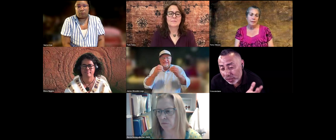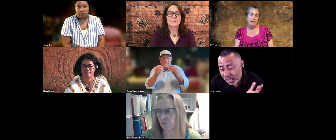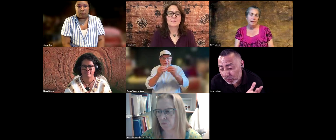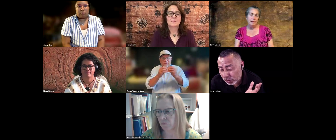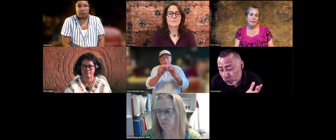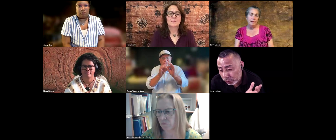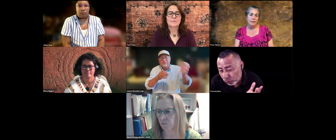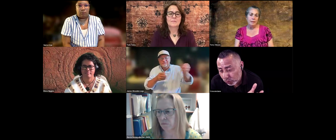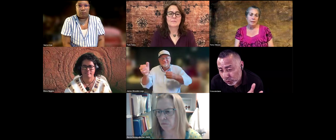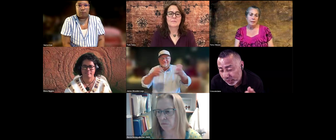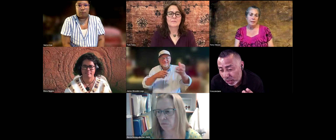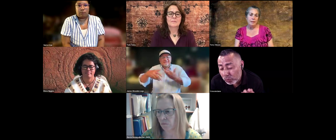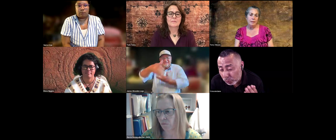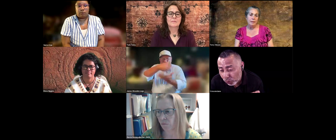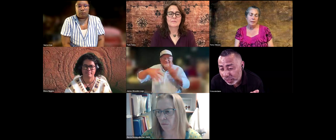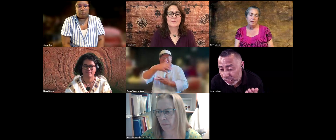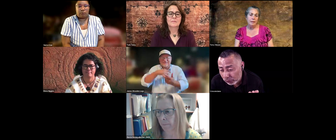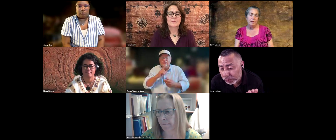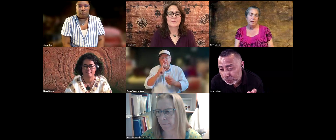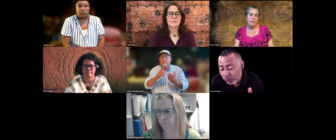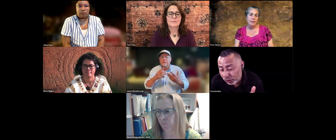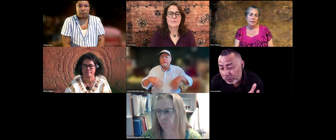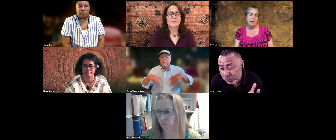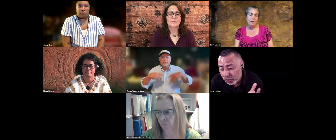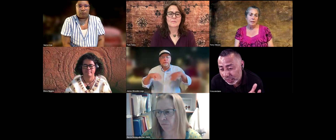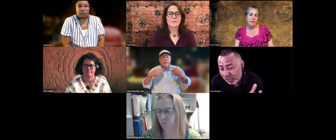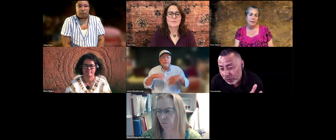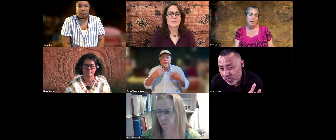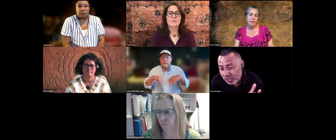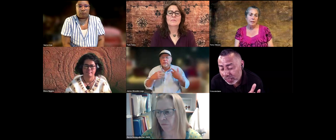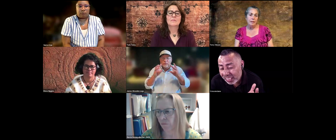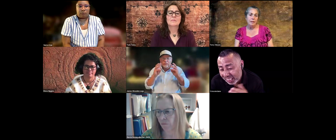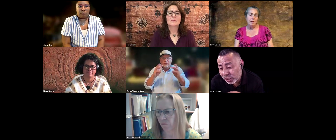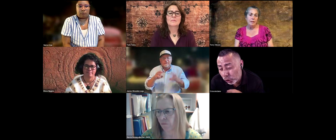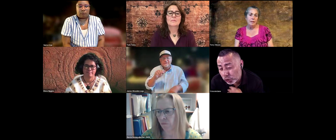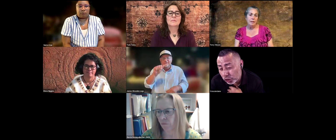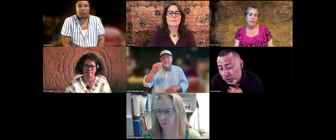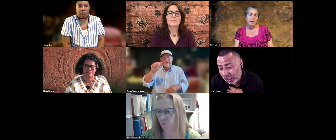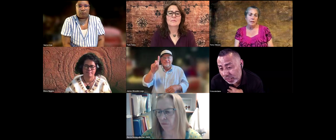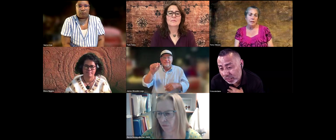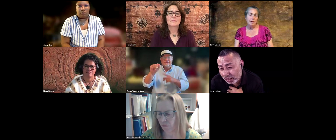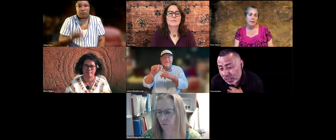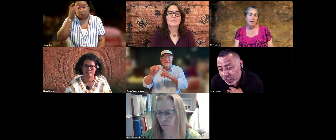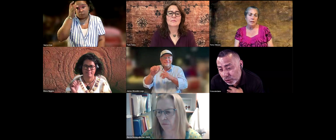Without those interpreter roles without more hearing people learning both sign languages, then it gets harder to communicate.